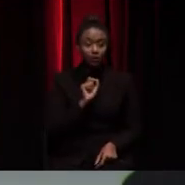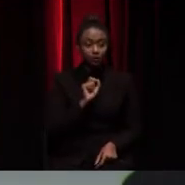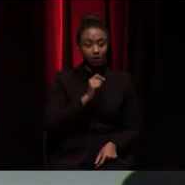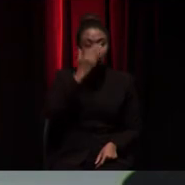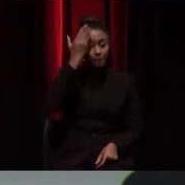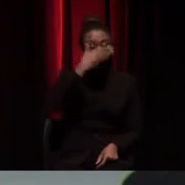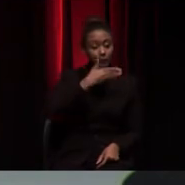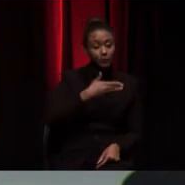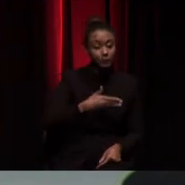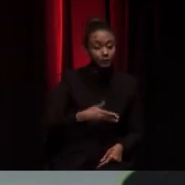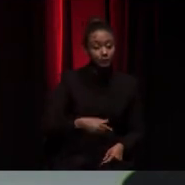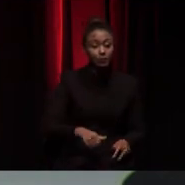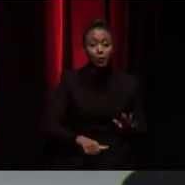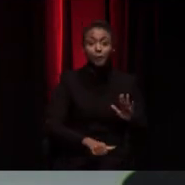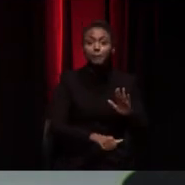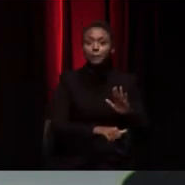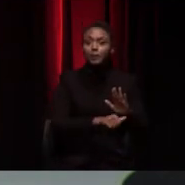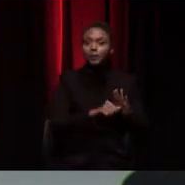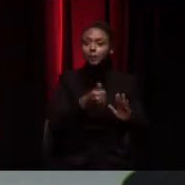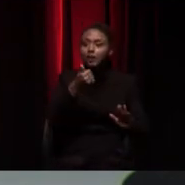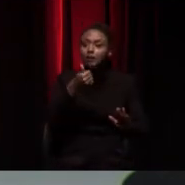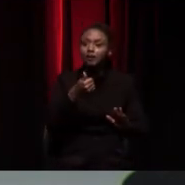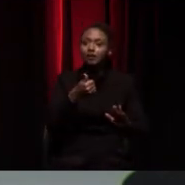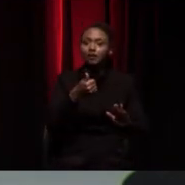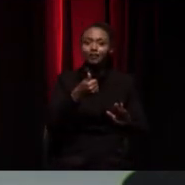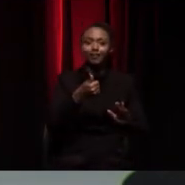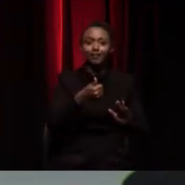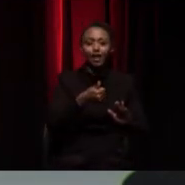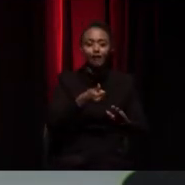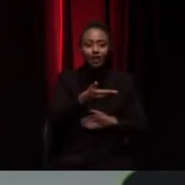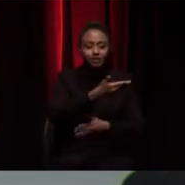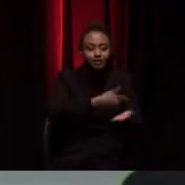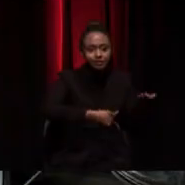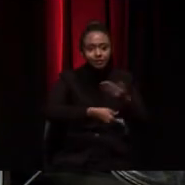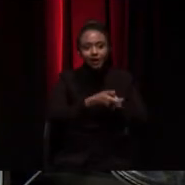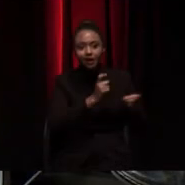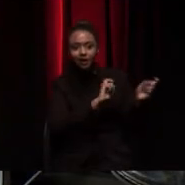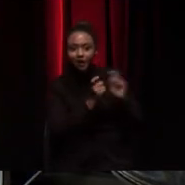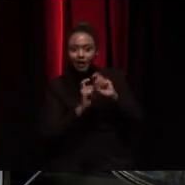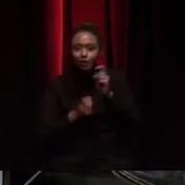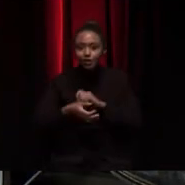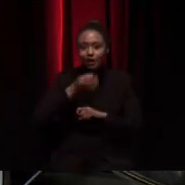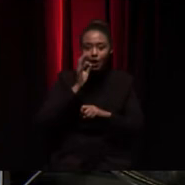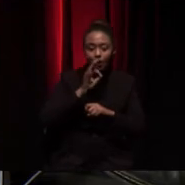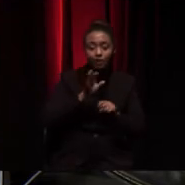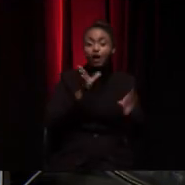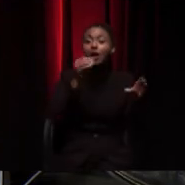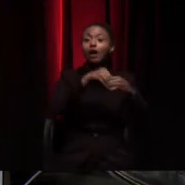the first coffee shop in a shanty town. We were able to talk to important people,